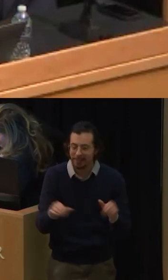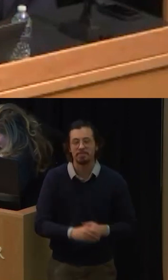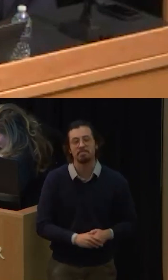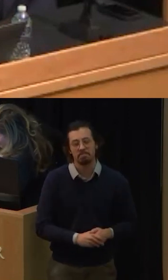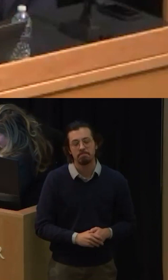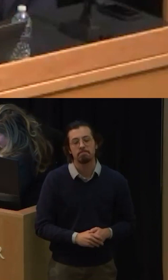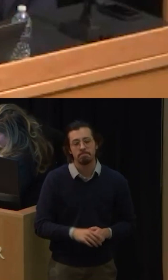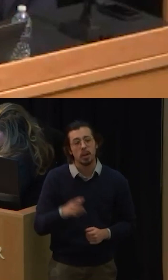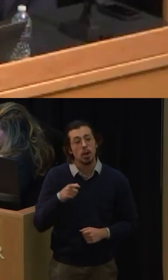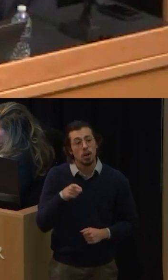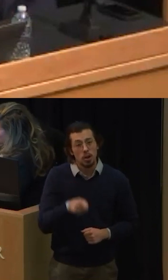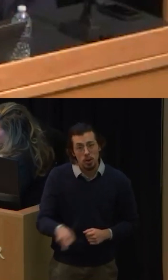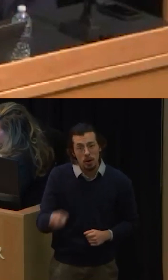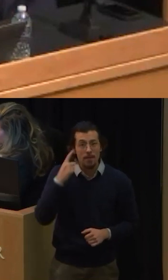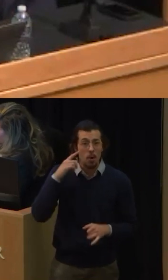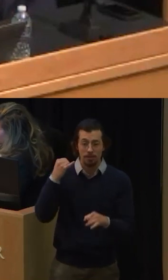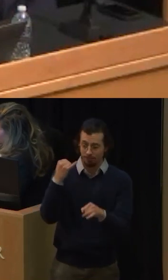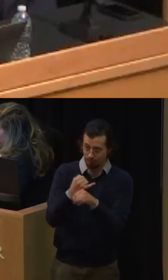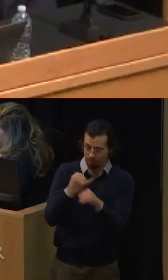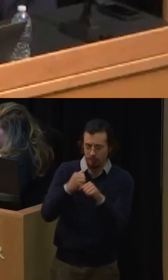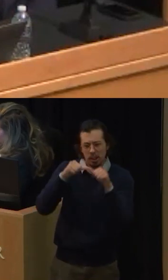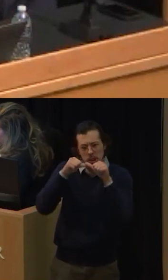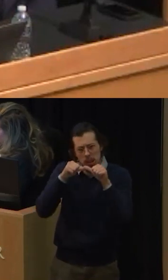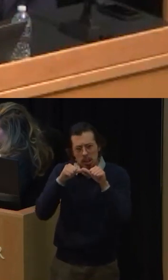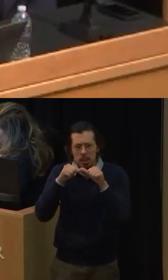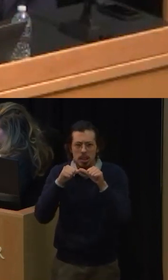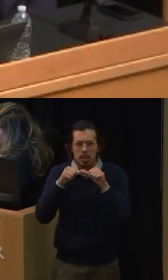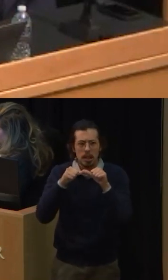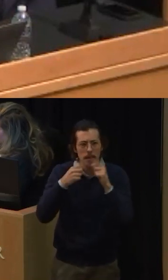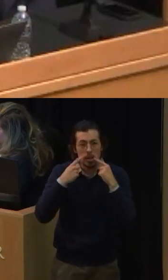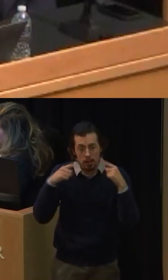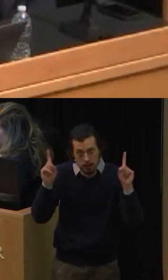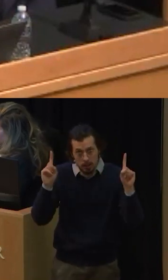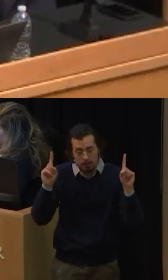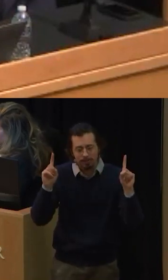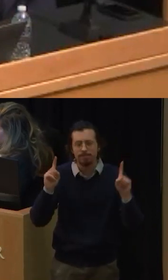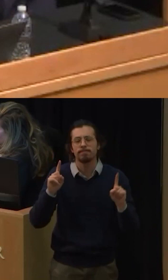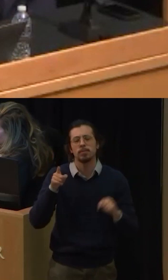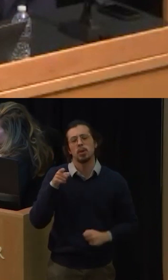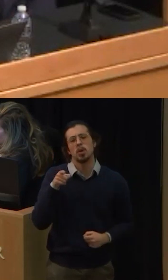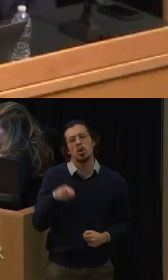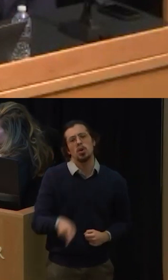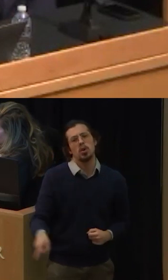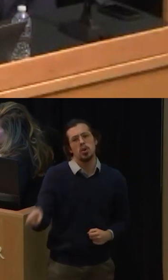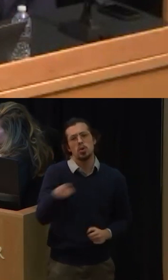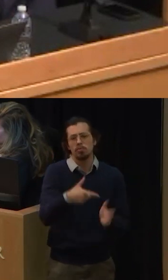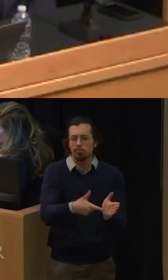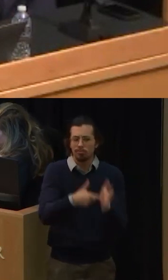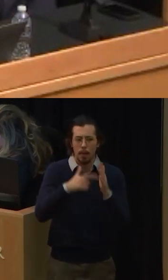so you, in order for this institution to remain viable, you need the diversity of thought.